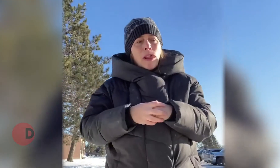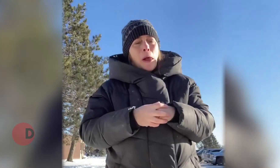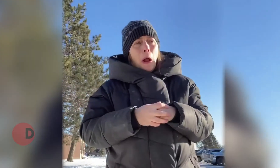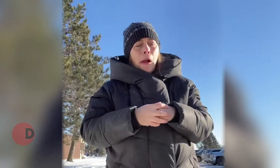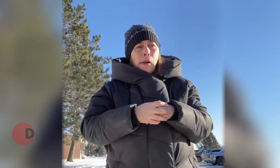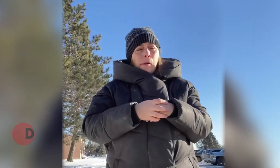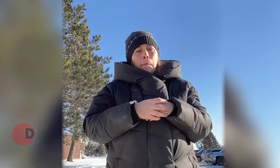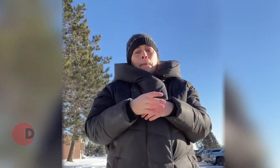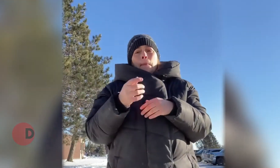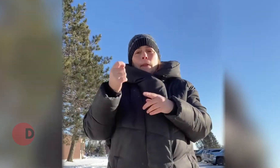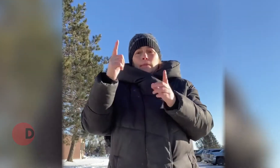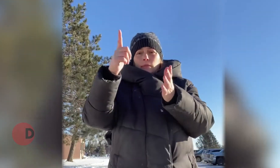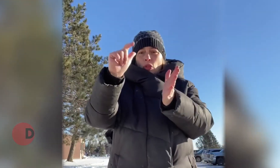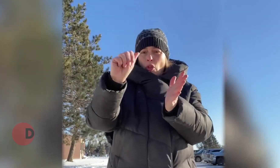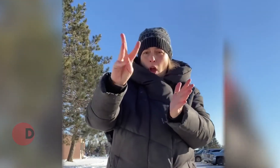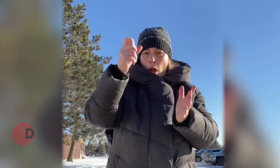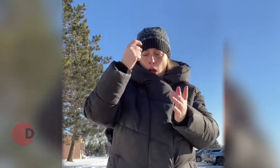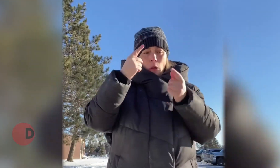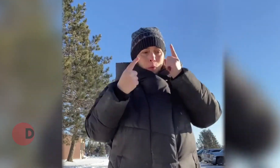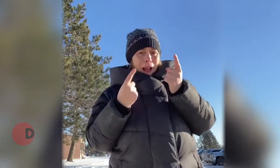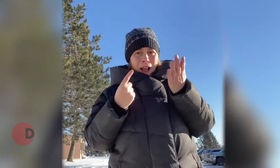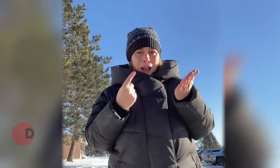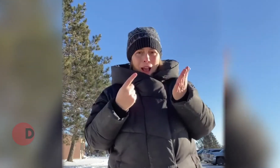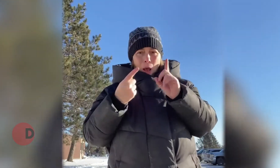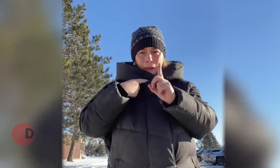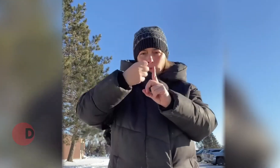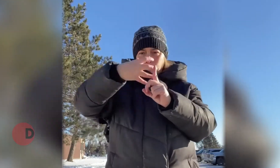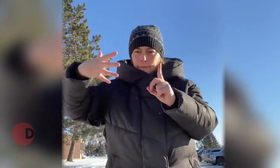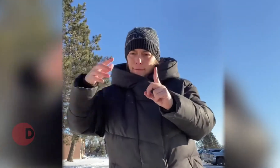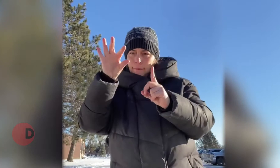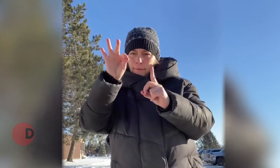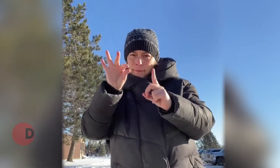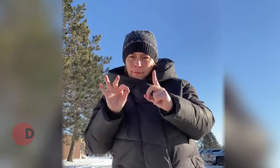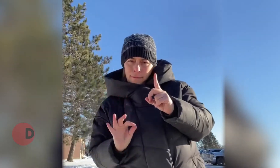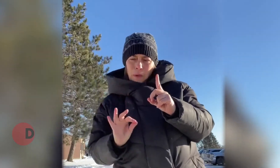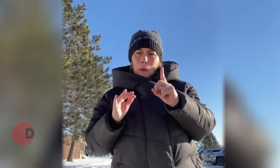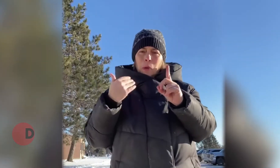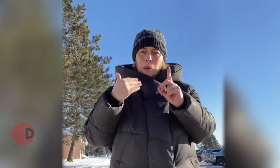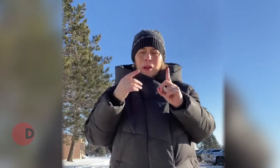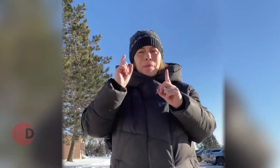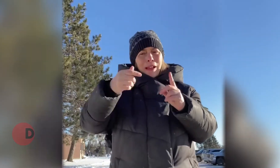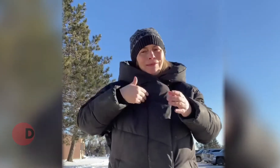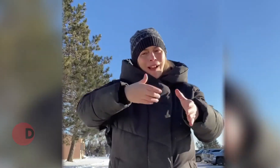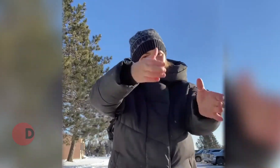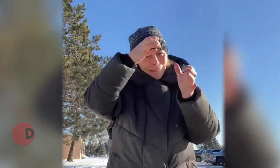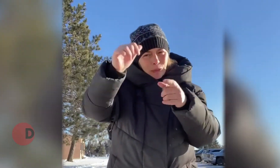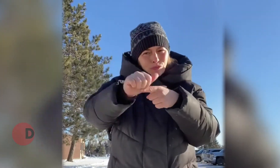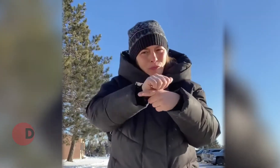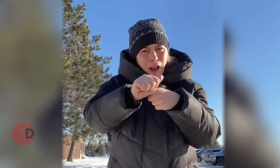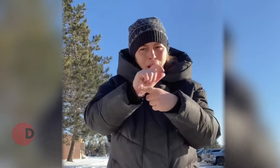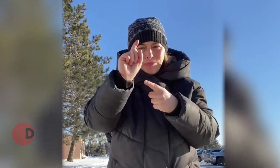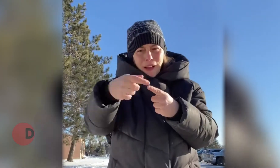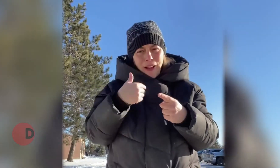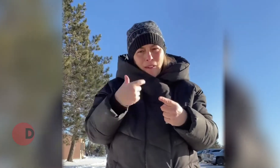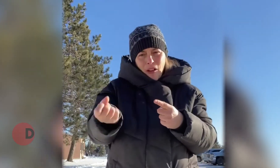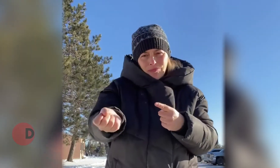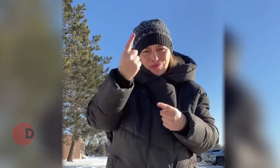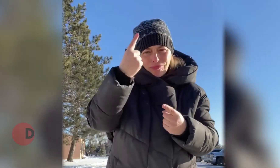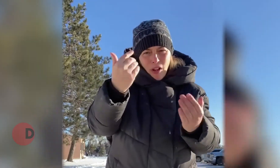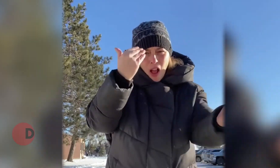Because law needs a lot of skilled knowledge, it’s really important that we have a skilled DI